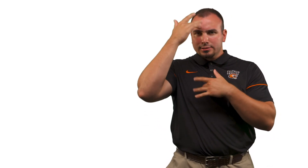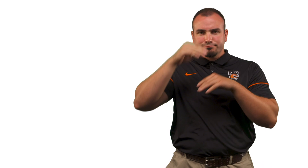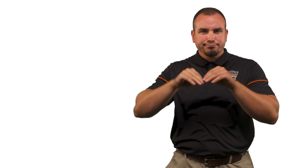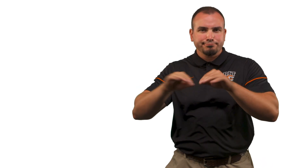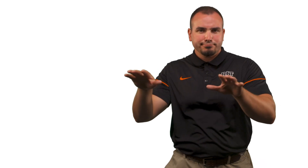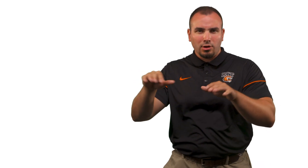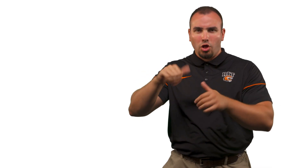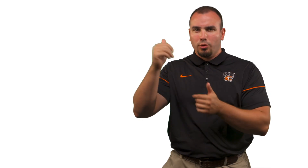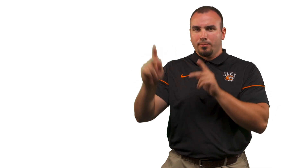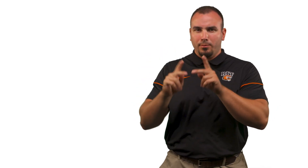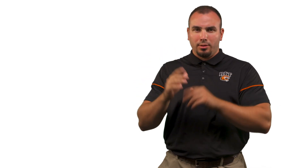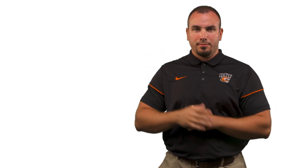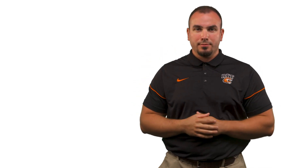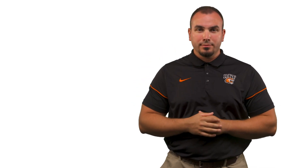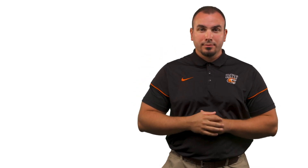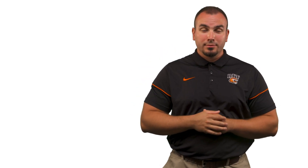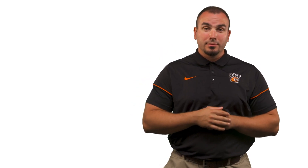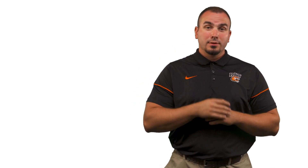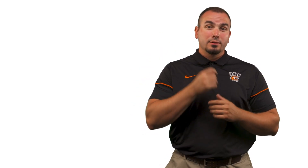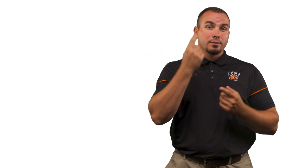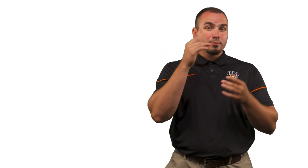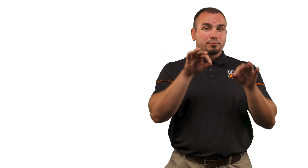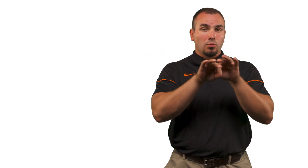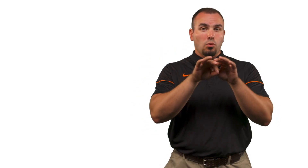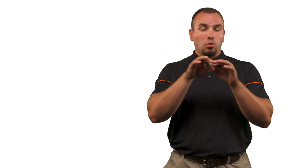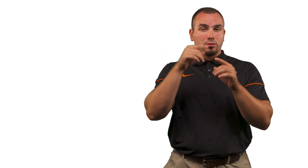to others;